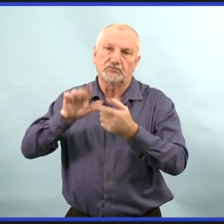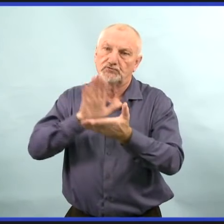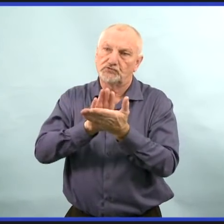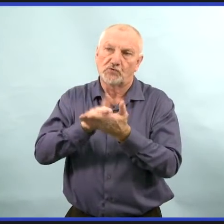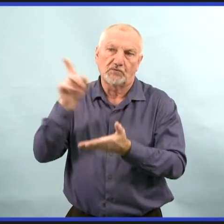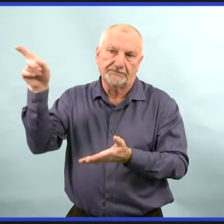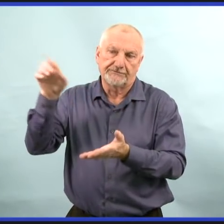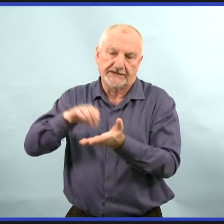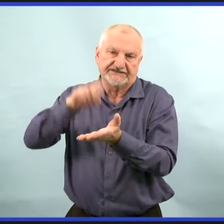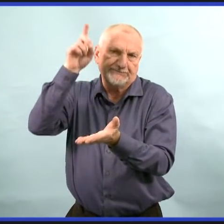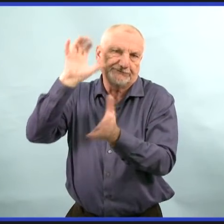okay thanks